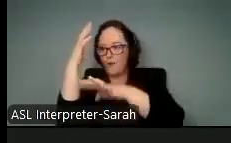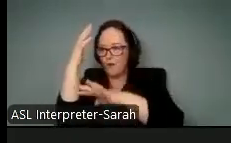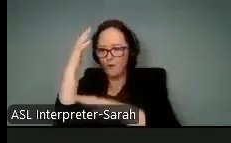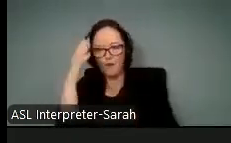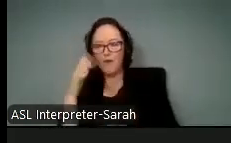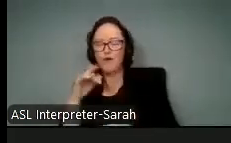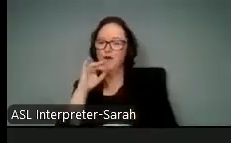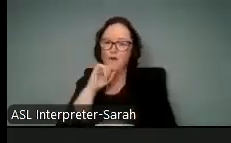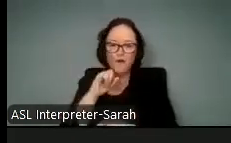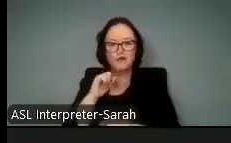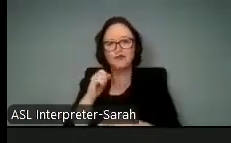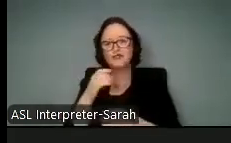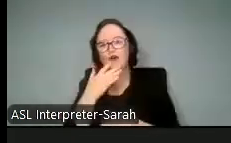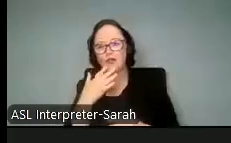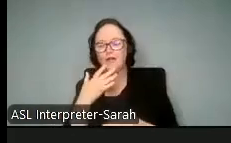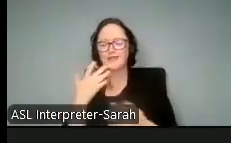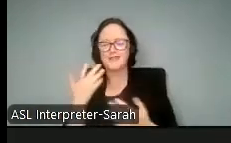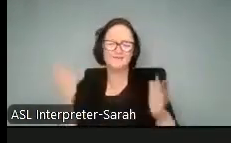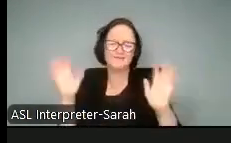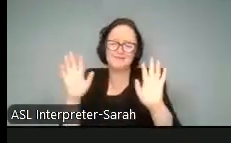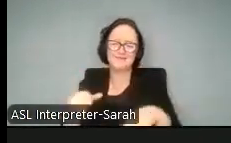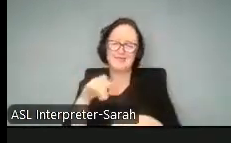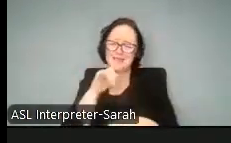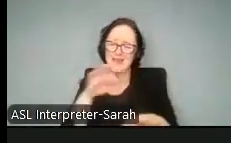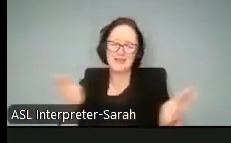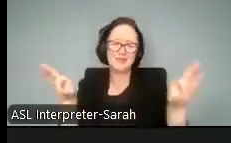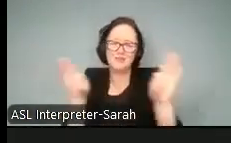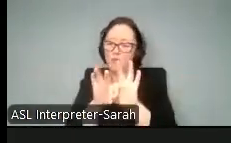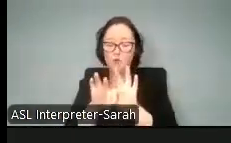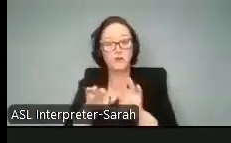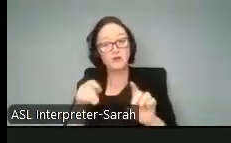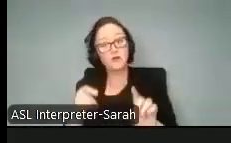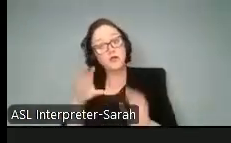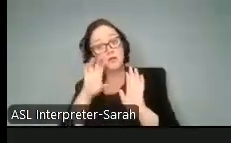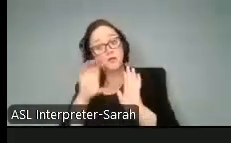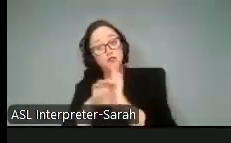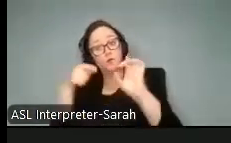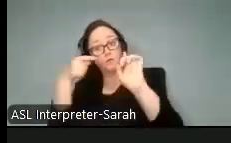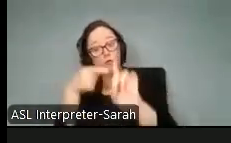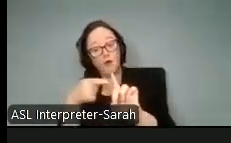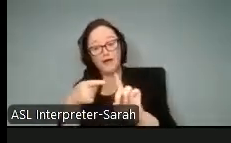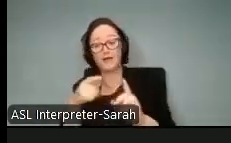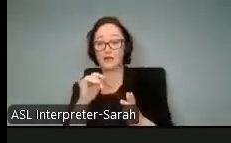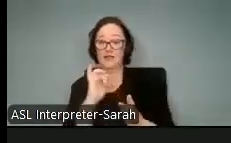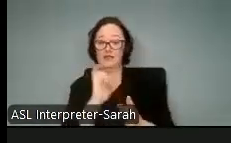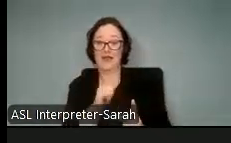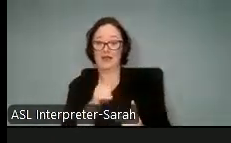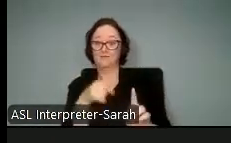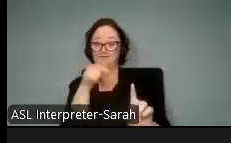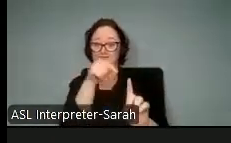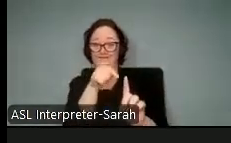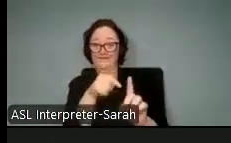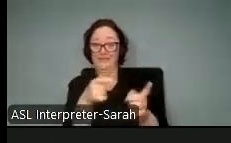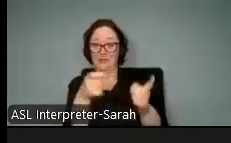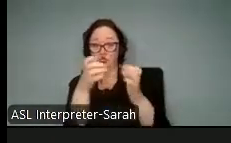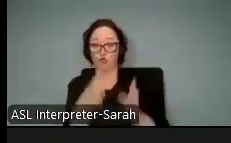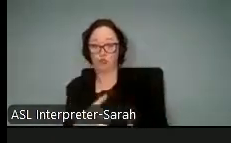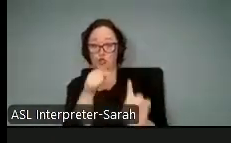We don't need to know that, because the point of the image is to tell us this is the director, this is what they look like, this is the person you need to find.